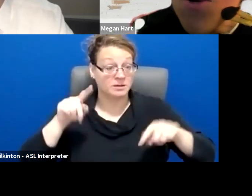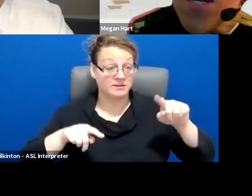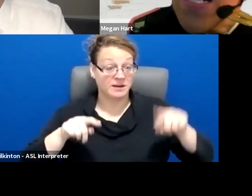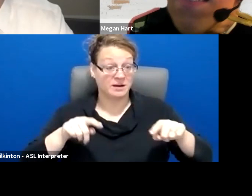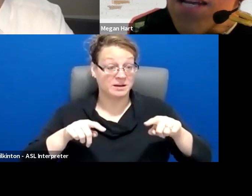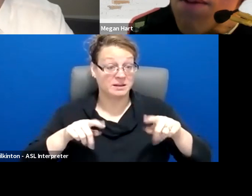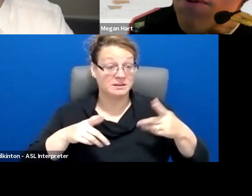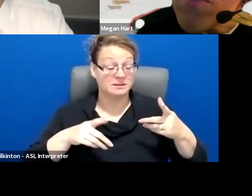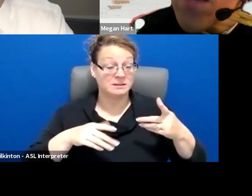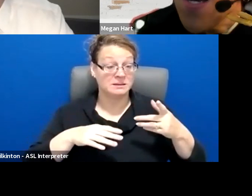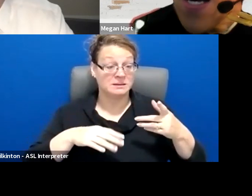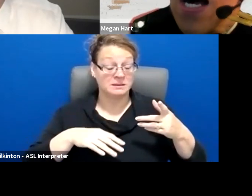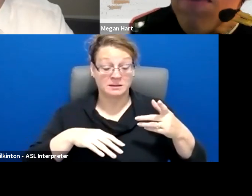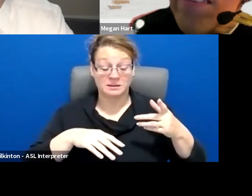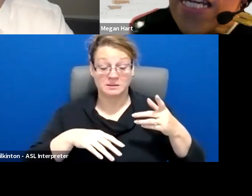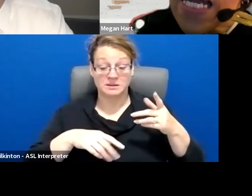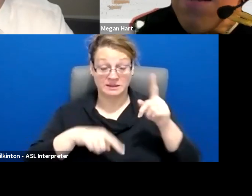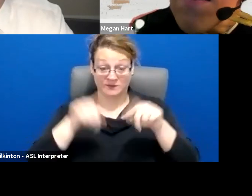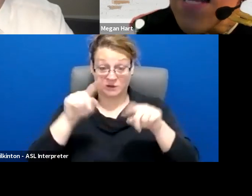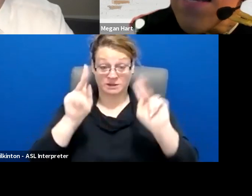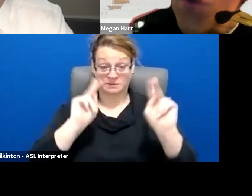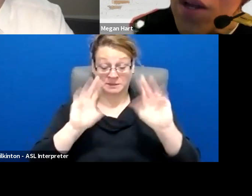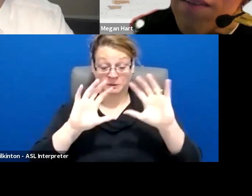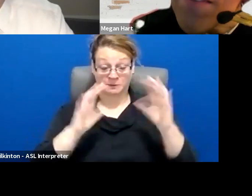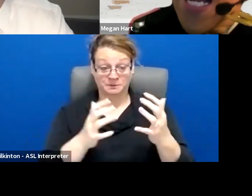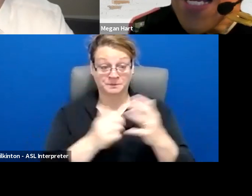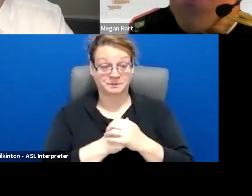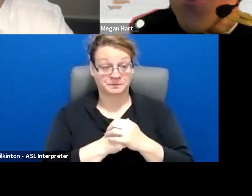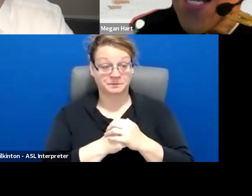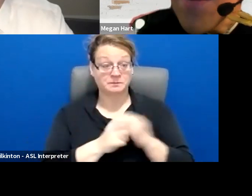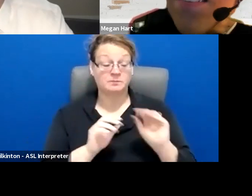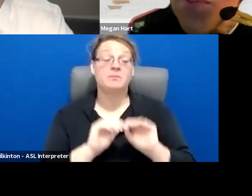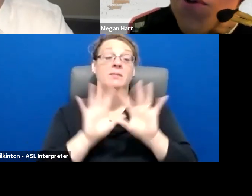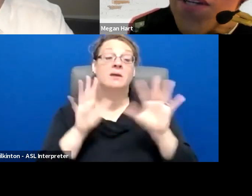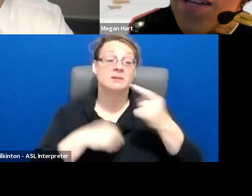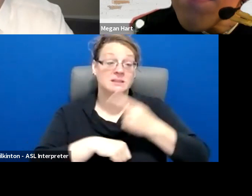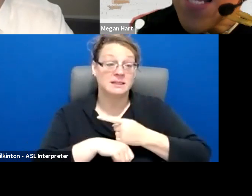So that we make sure we are can continuing to develop, evolve, improve